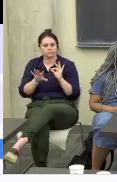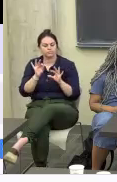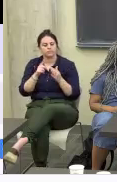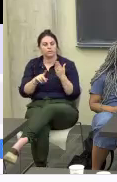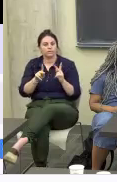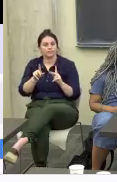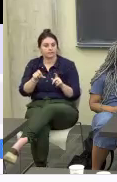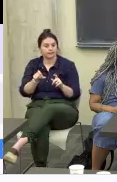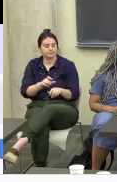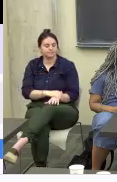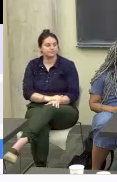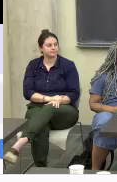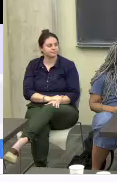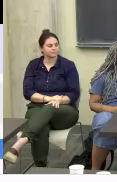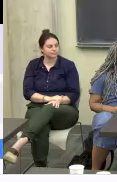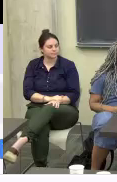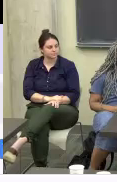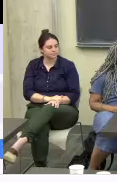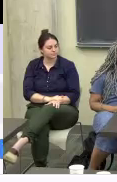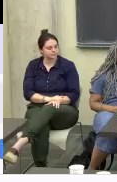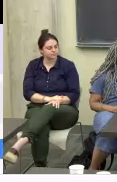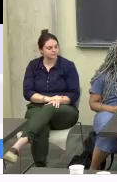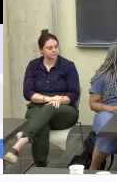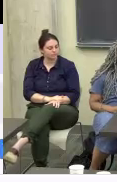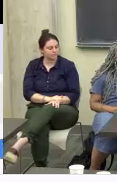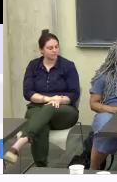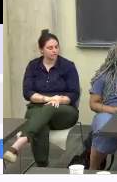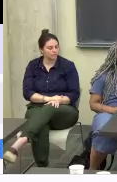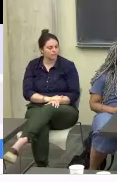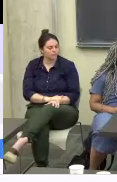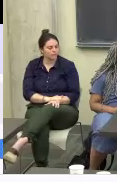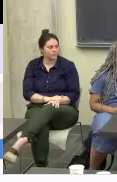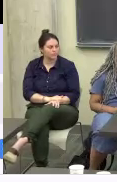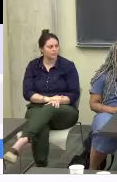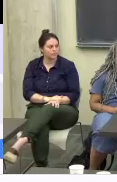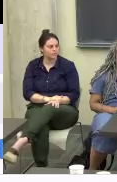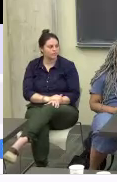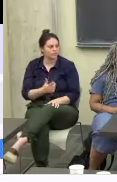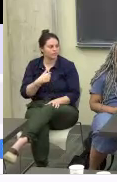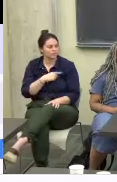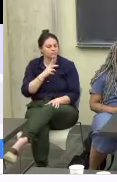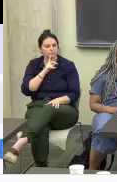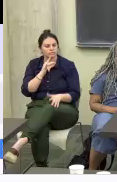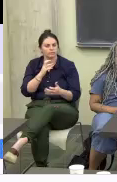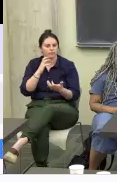So this session, as I said, we wanted a quick recap, but really talking about some of the